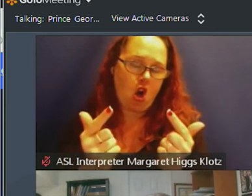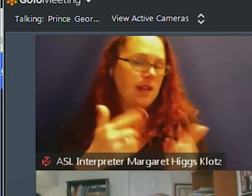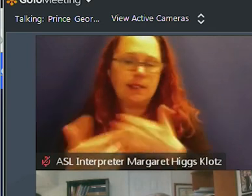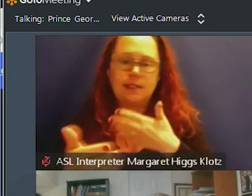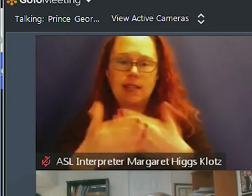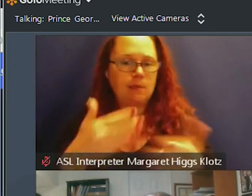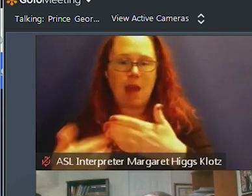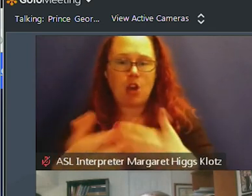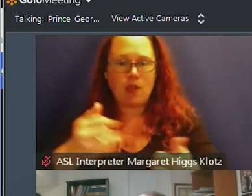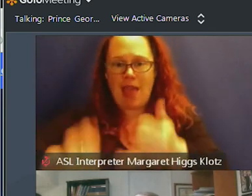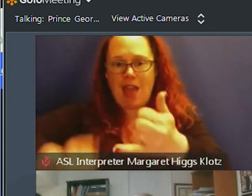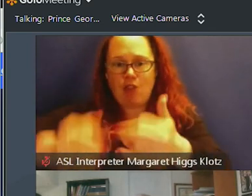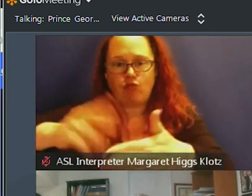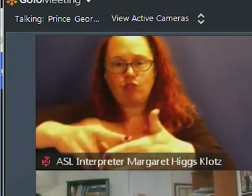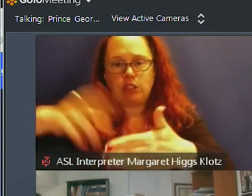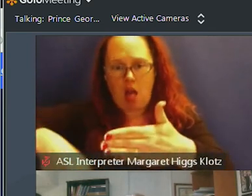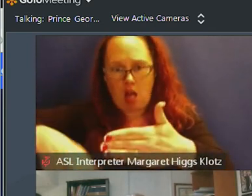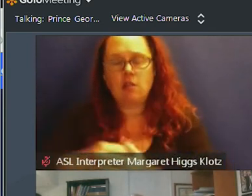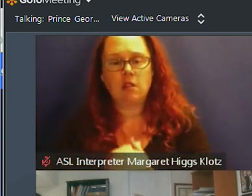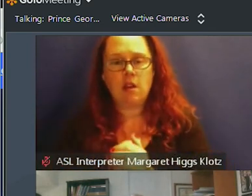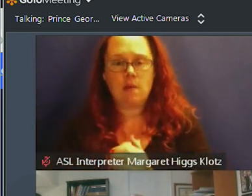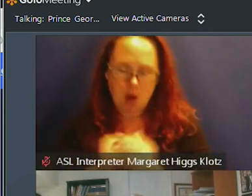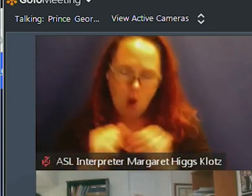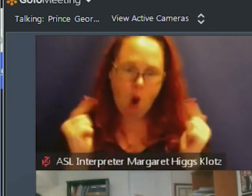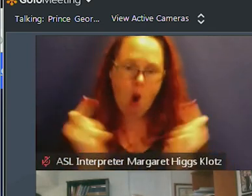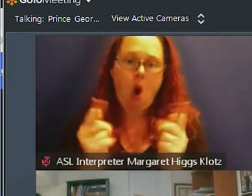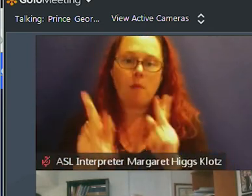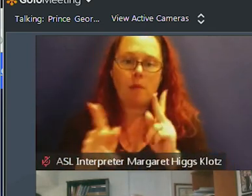but I do think you all deserve the opportunity to be heard